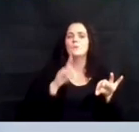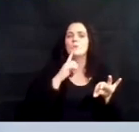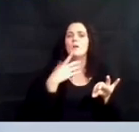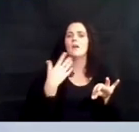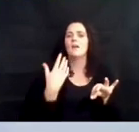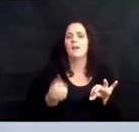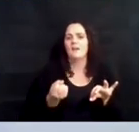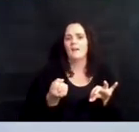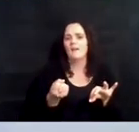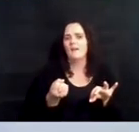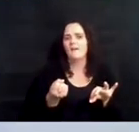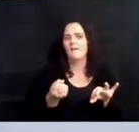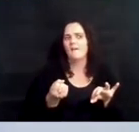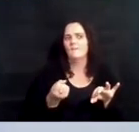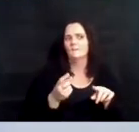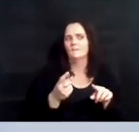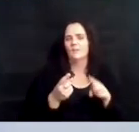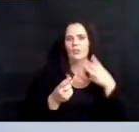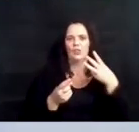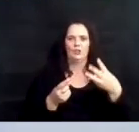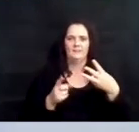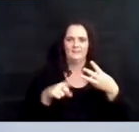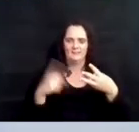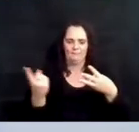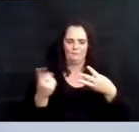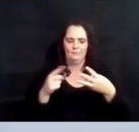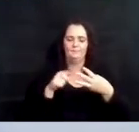Alright, so we're gonna do the body as one piece, we're